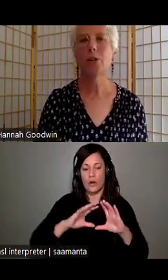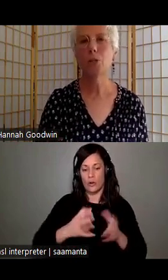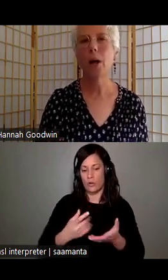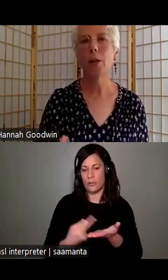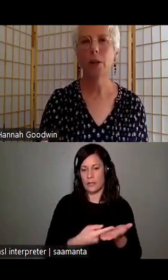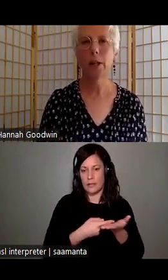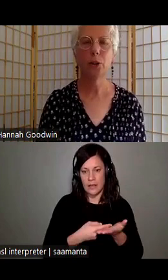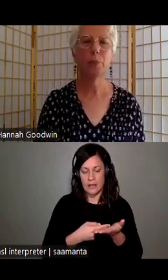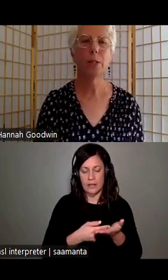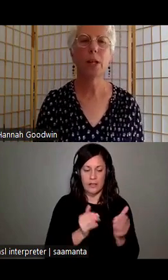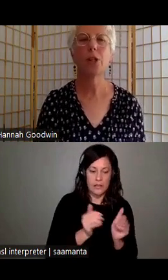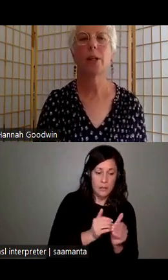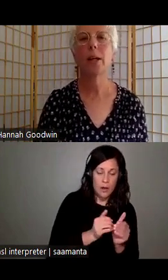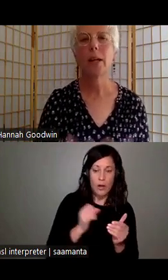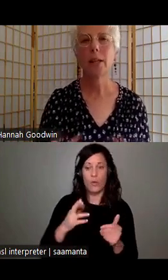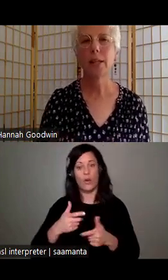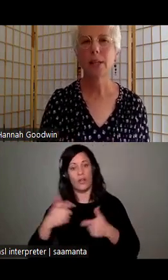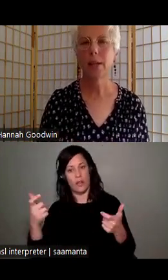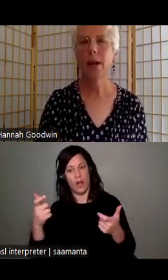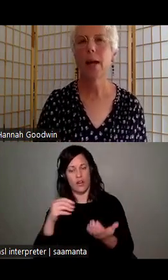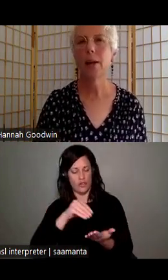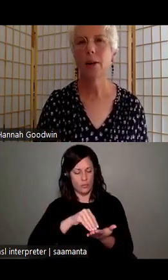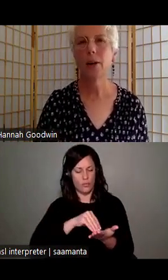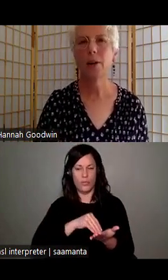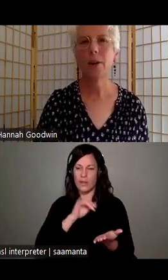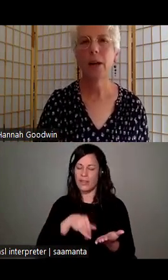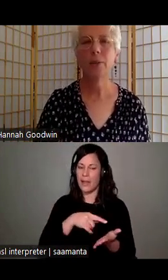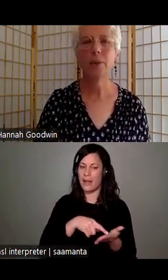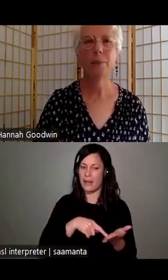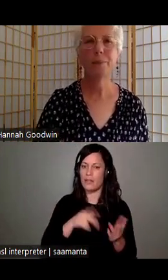either small or large group discussion. Things like that are very helpful.